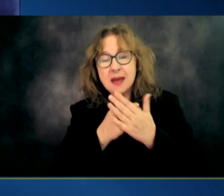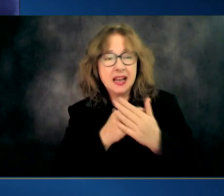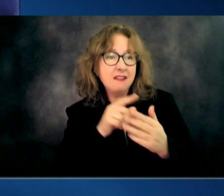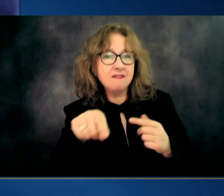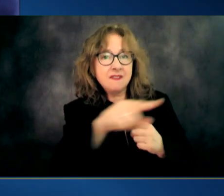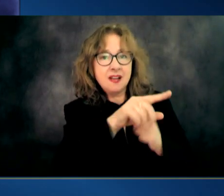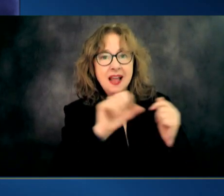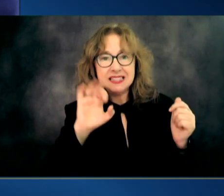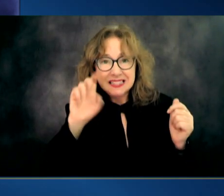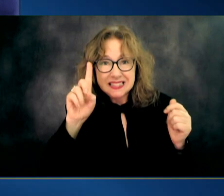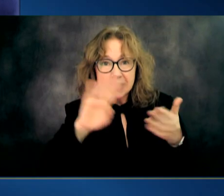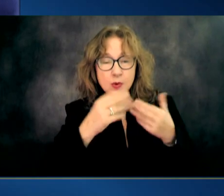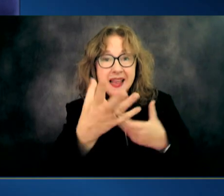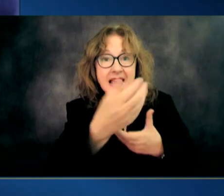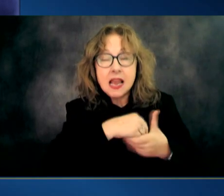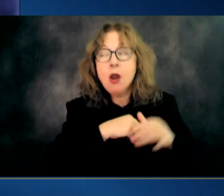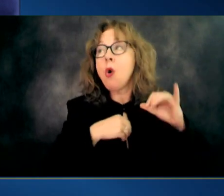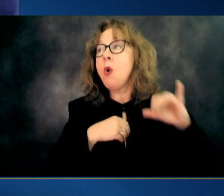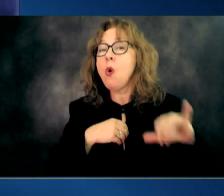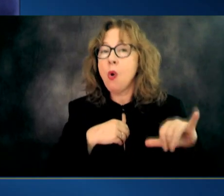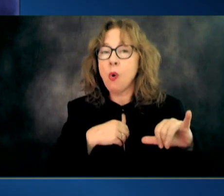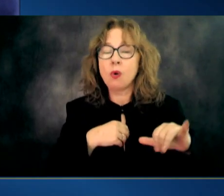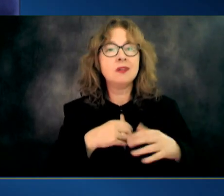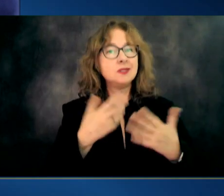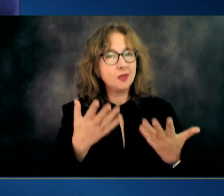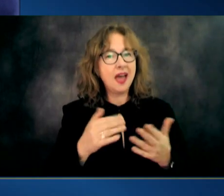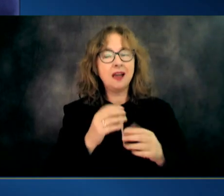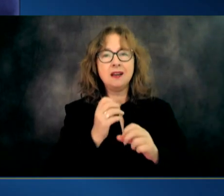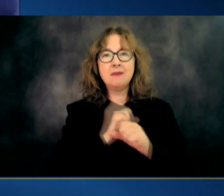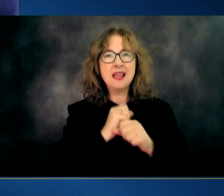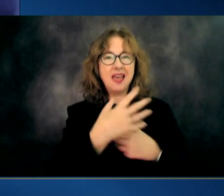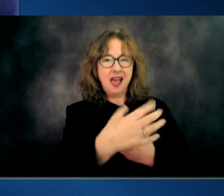sure that there's quality care is to make it a requirement and to make it penalties if you